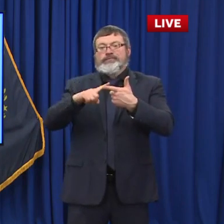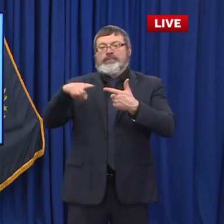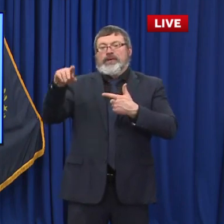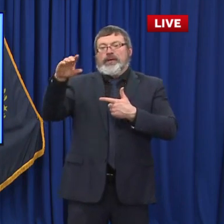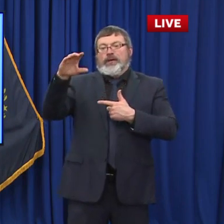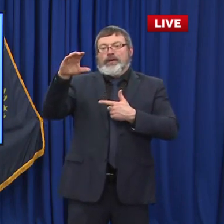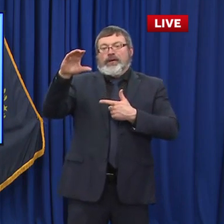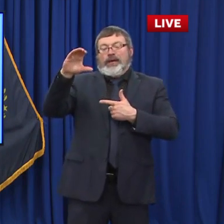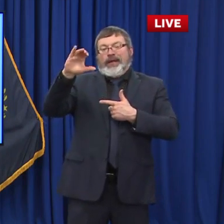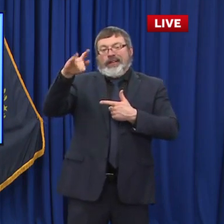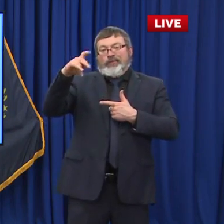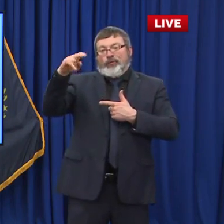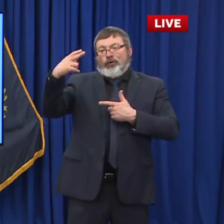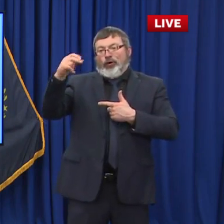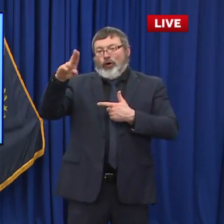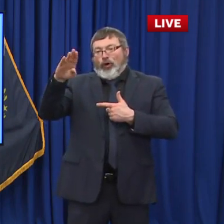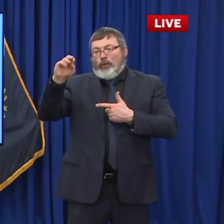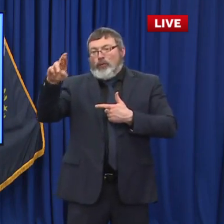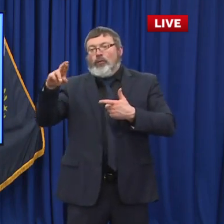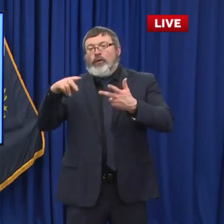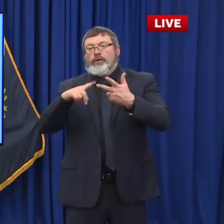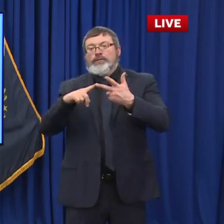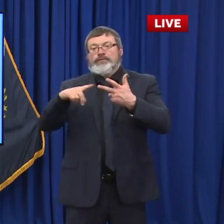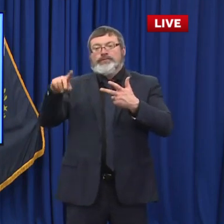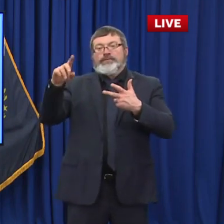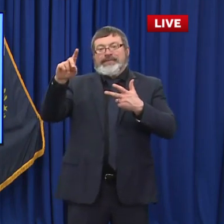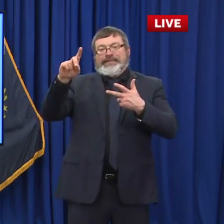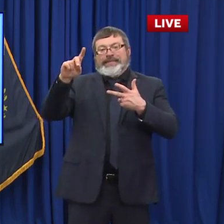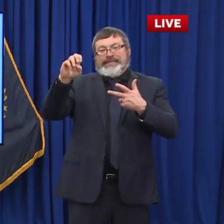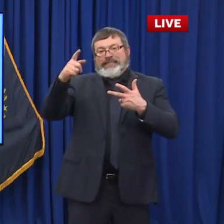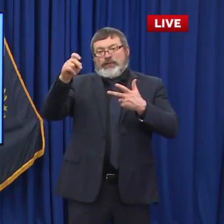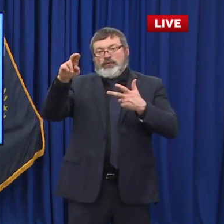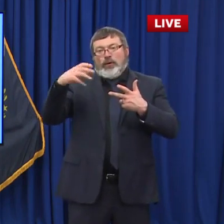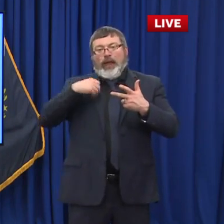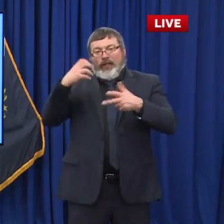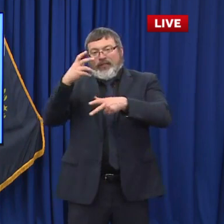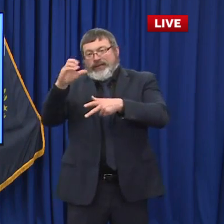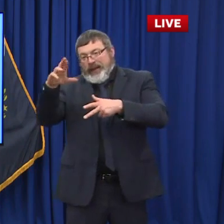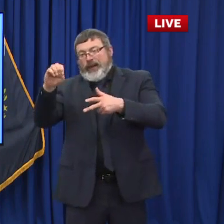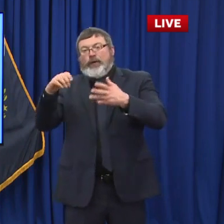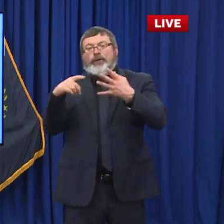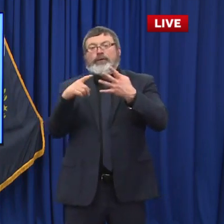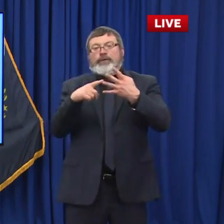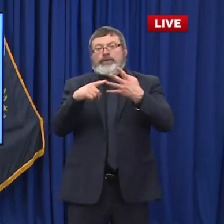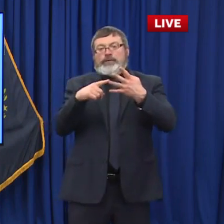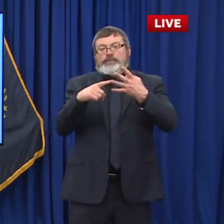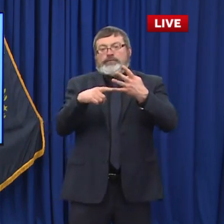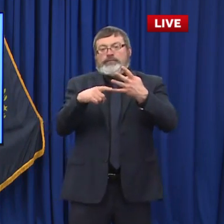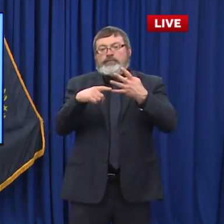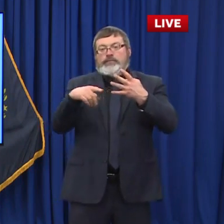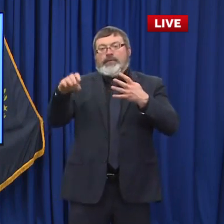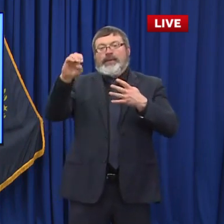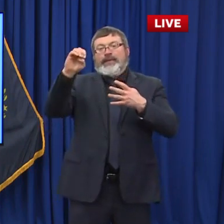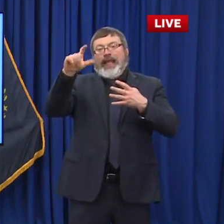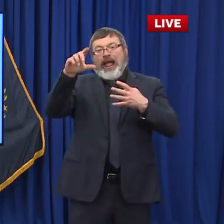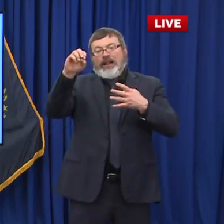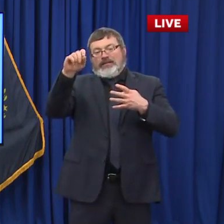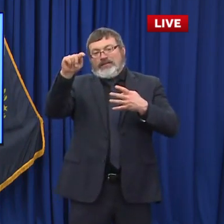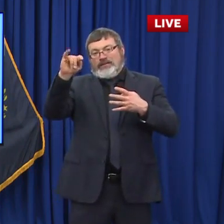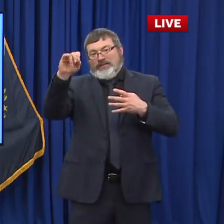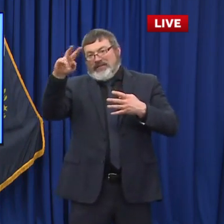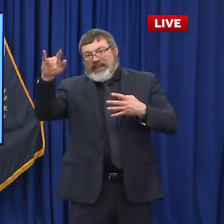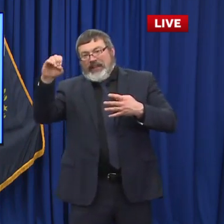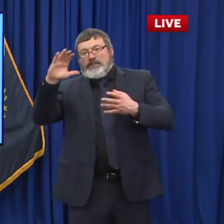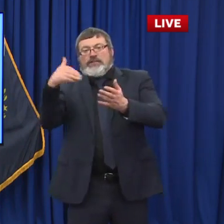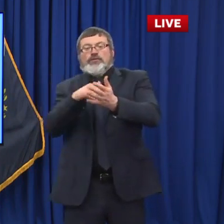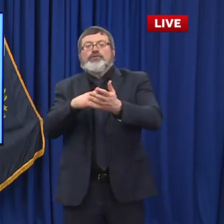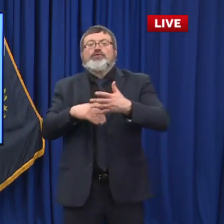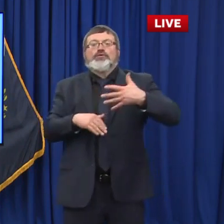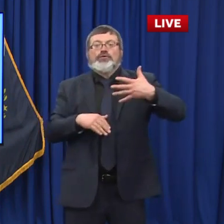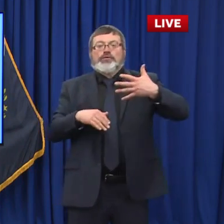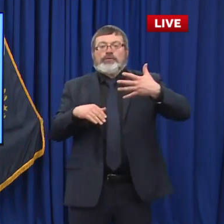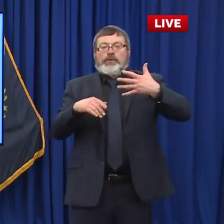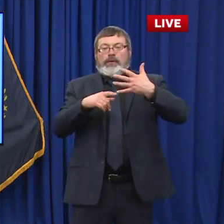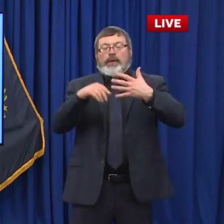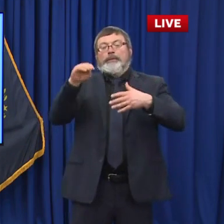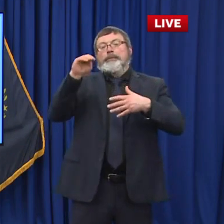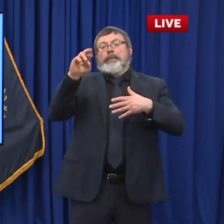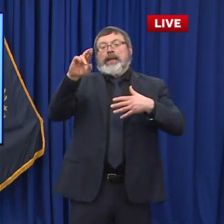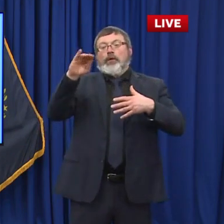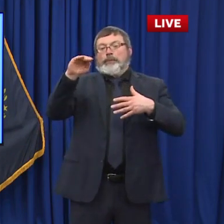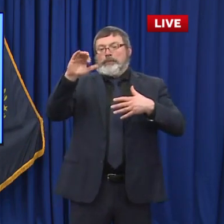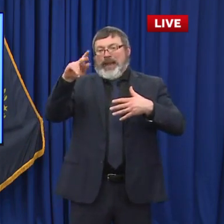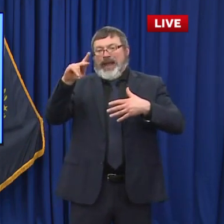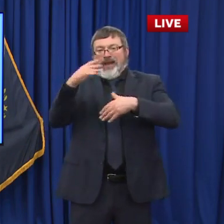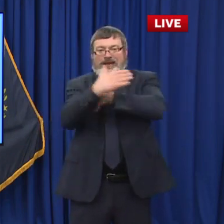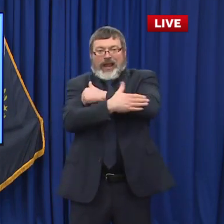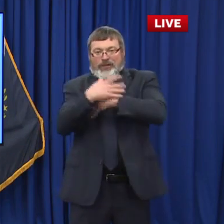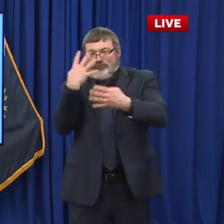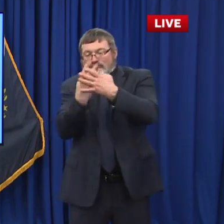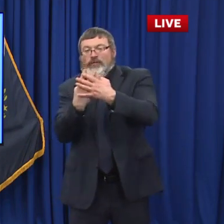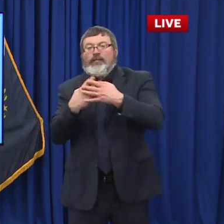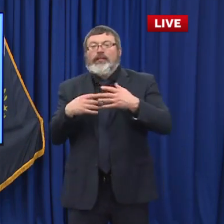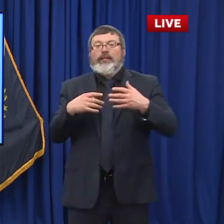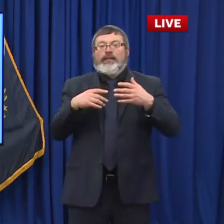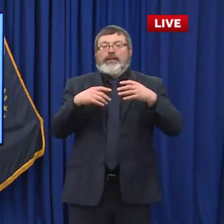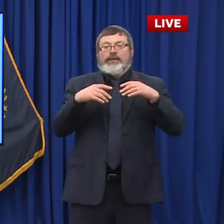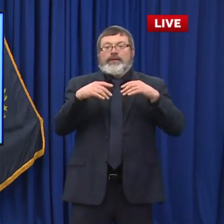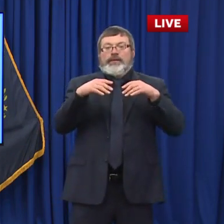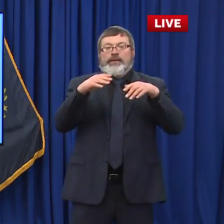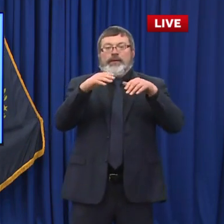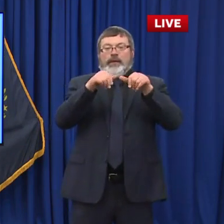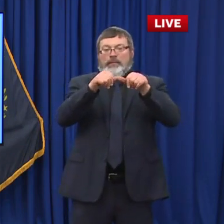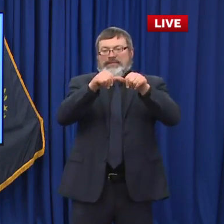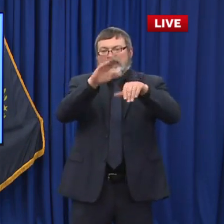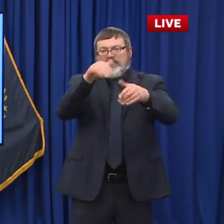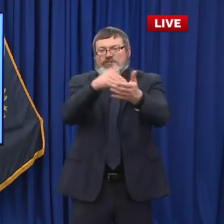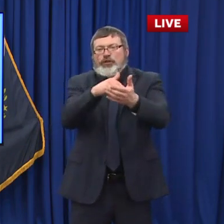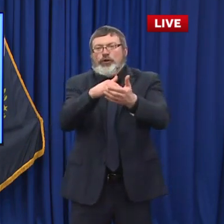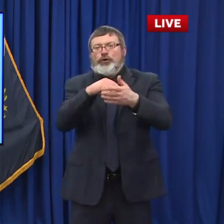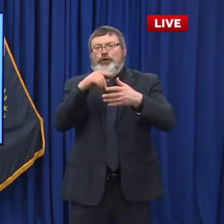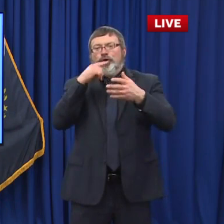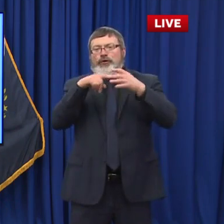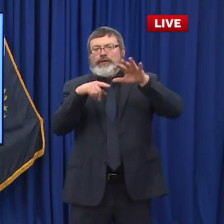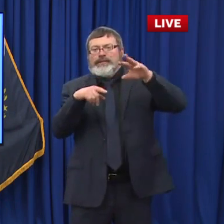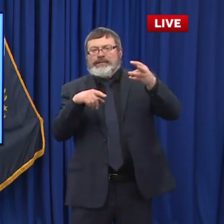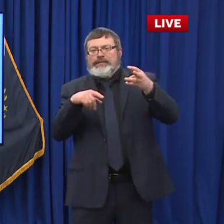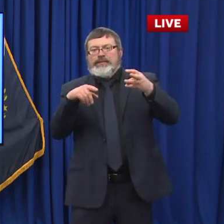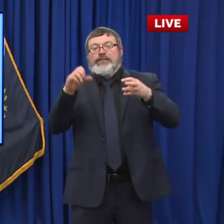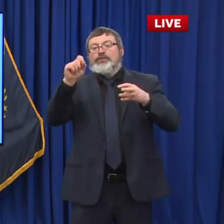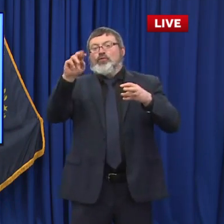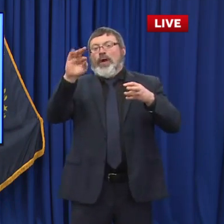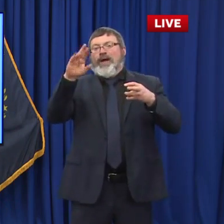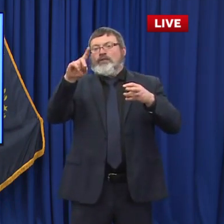THE ARBORS OF BEDFORD, CLIPPER HARBOR, CEDAR HEALTH CARE CENTER , COMMUNITY BRIDGES, COUNTRY VILLAGE CENTER, PARIS HILL CENTER, MERRIMACK COUNTY JAIL, AND THE STRATFORD COUNTY JAIL.